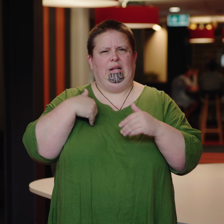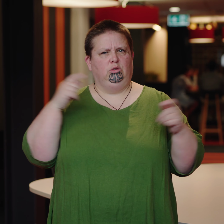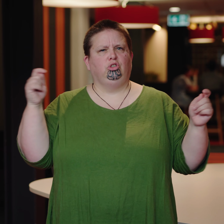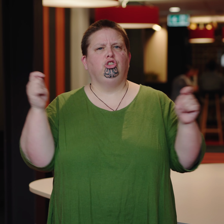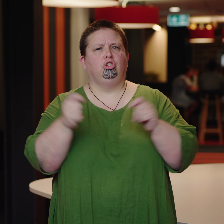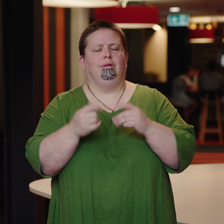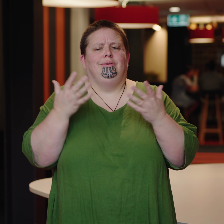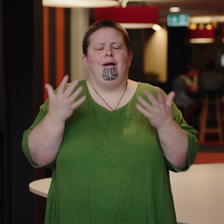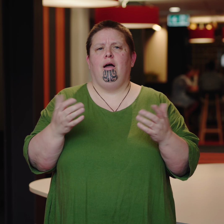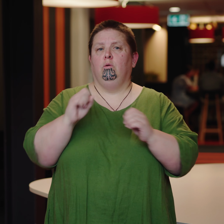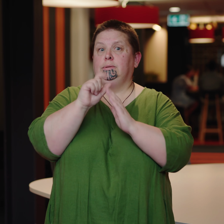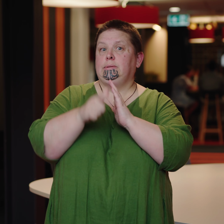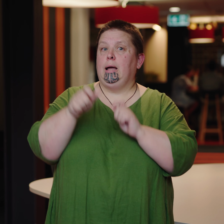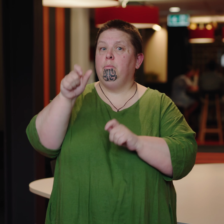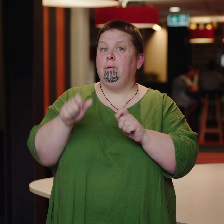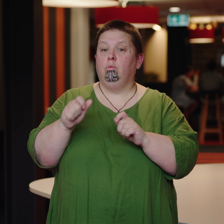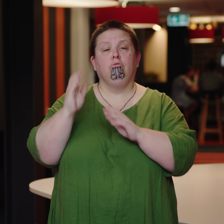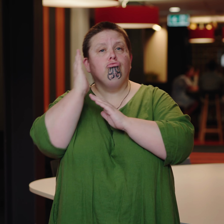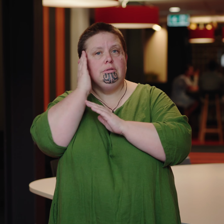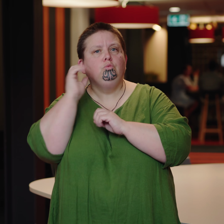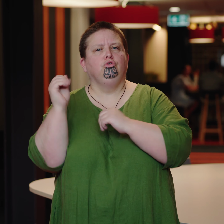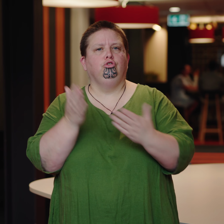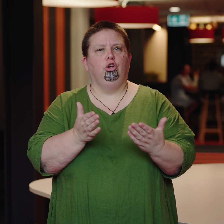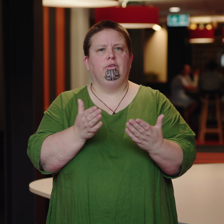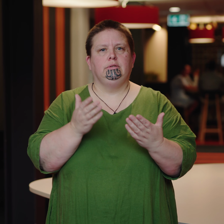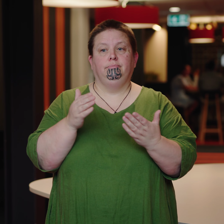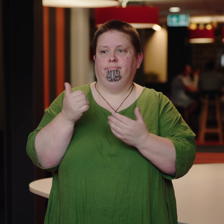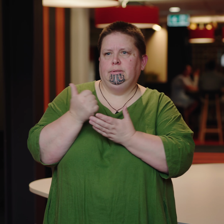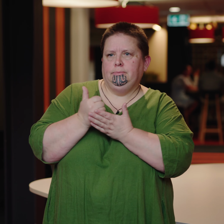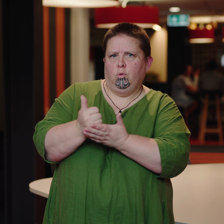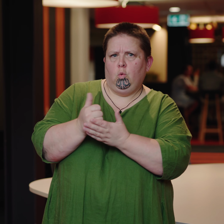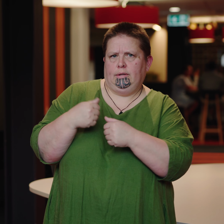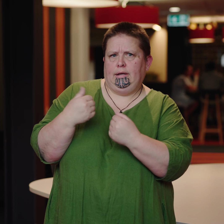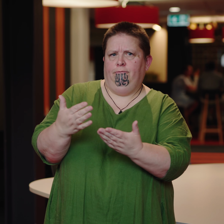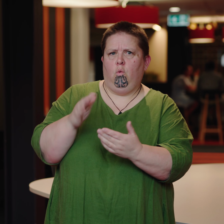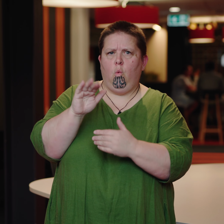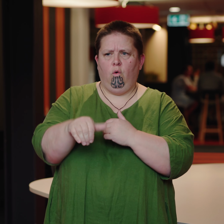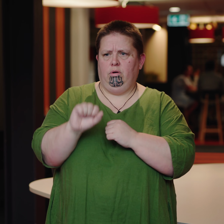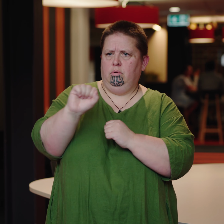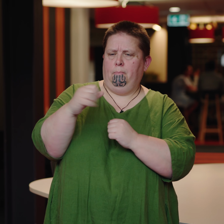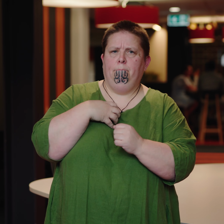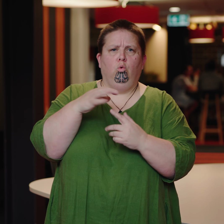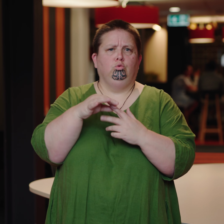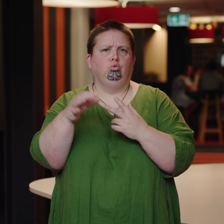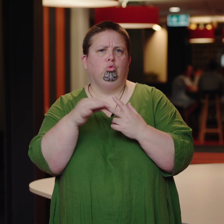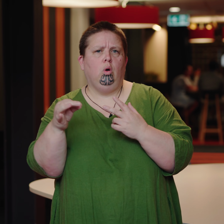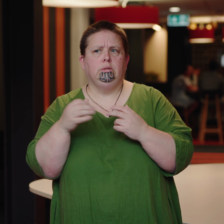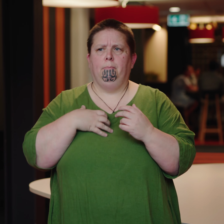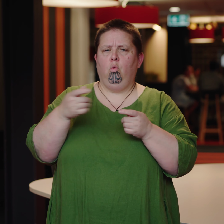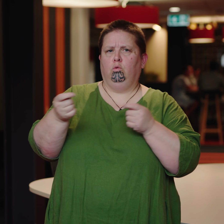way people in residential services are assisted, so they have more choice and control in their lives.